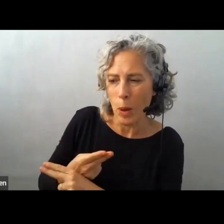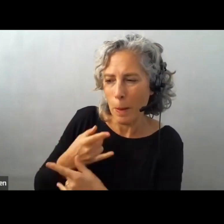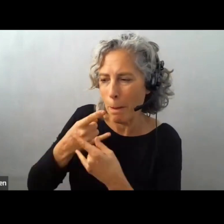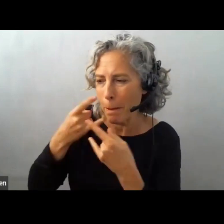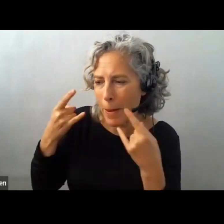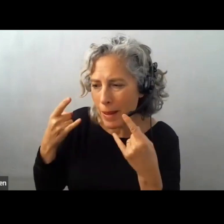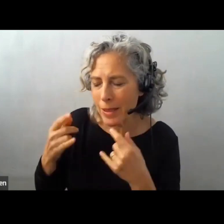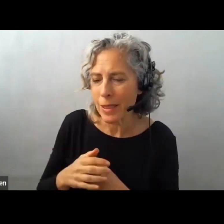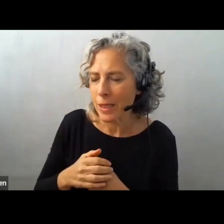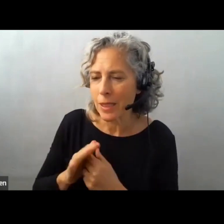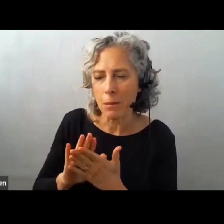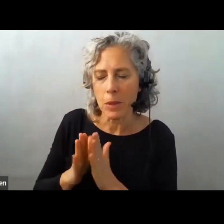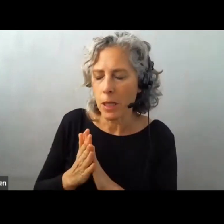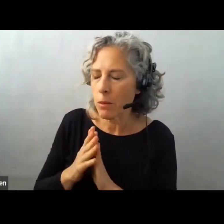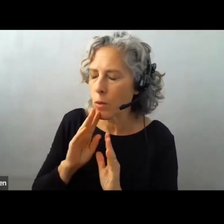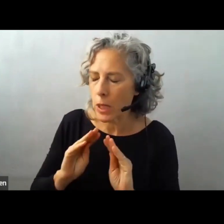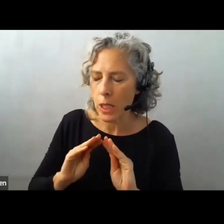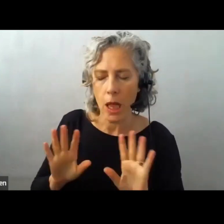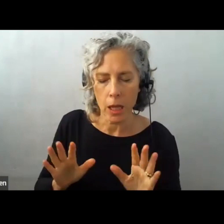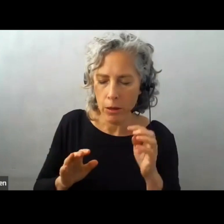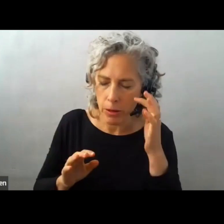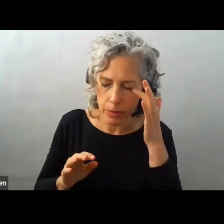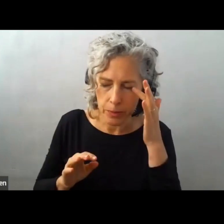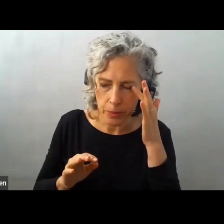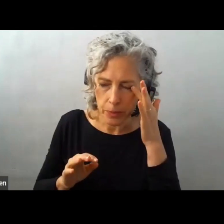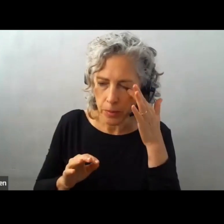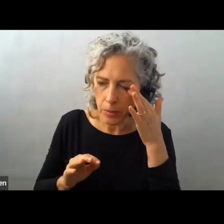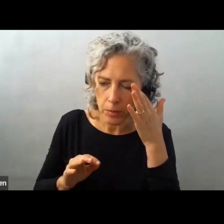And it became evident pretty early, that we were just causing